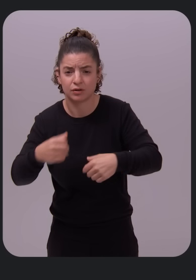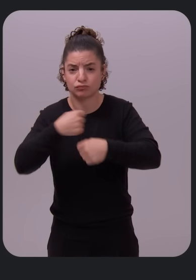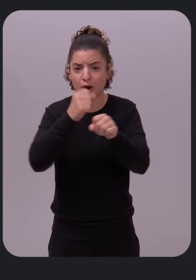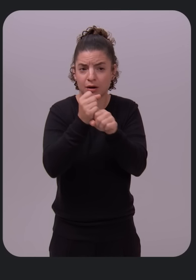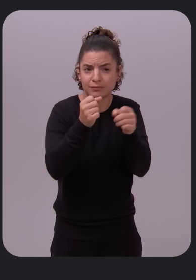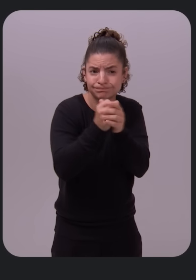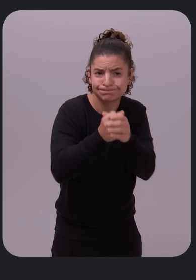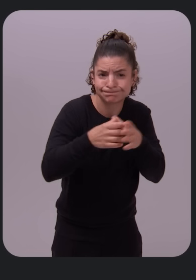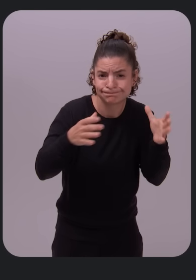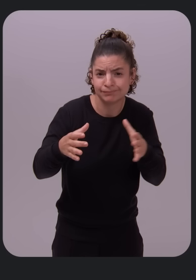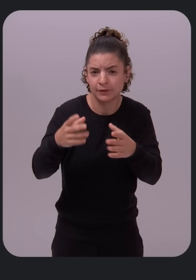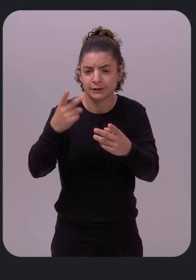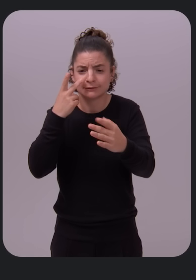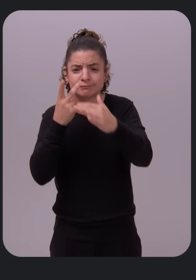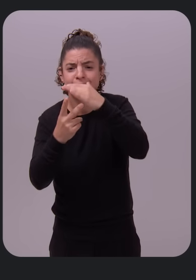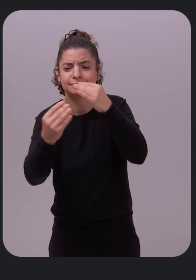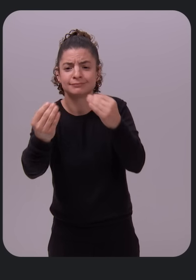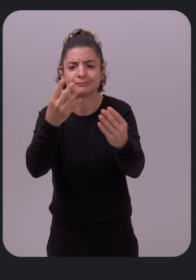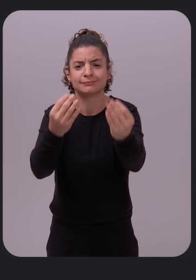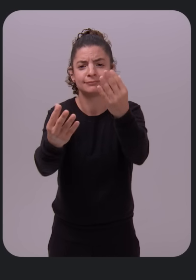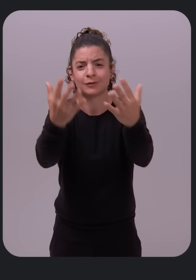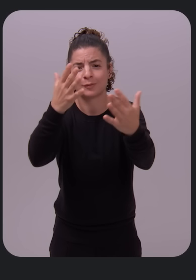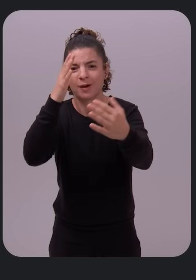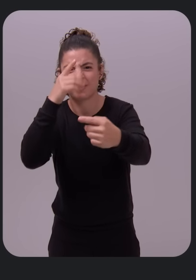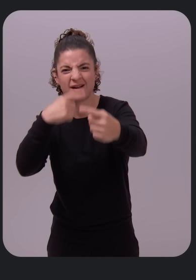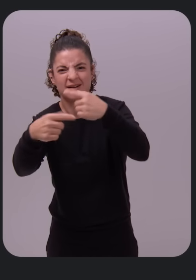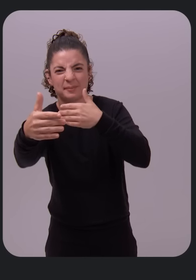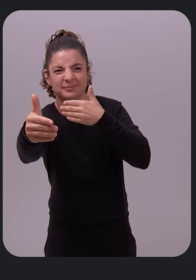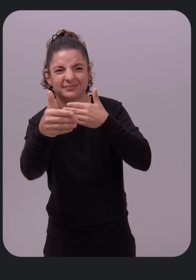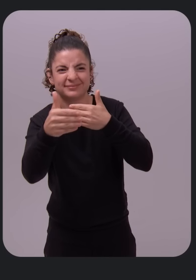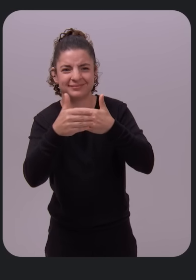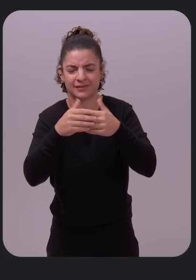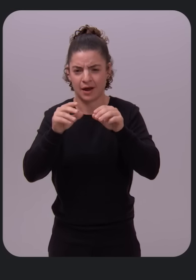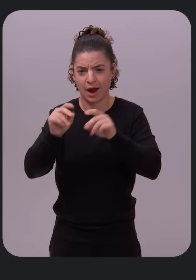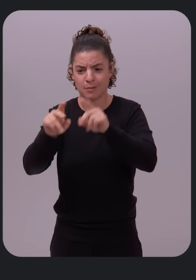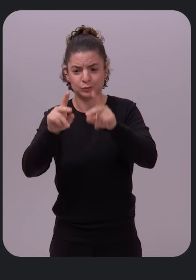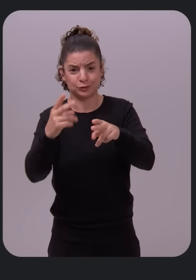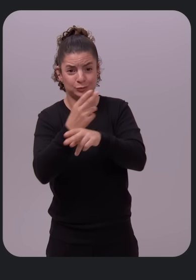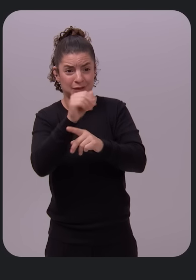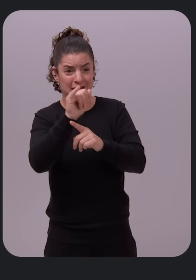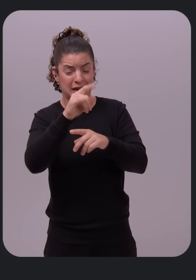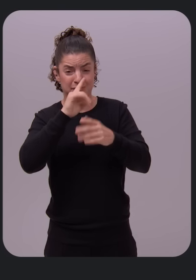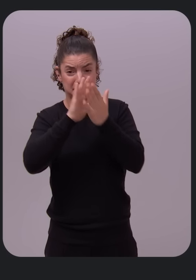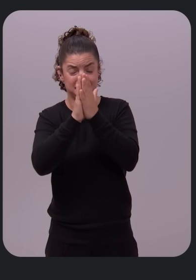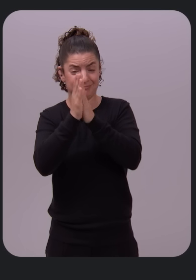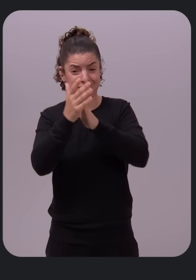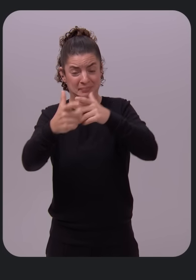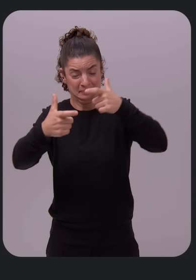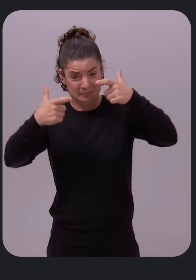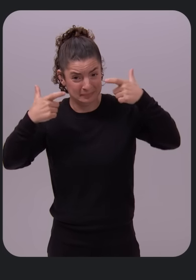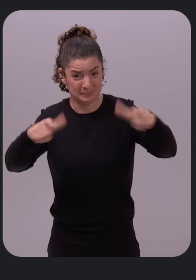to glimmers of what's to come. The opportunity with AI is truly as big as it gets.